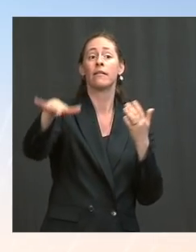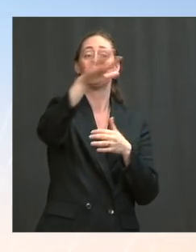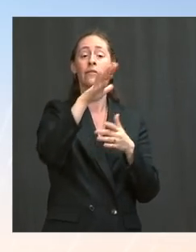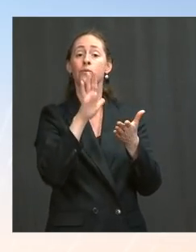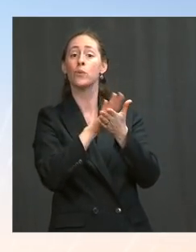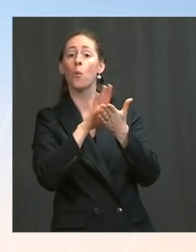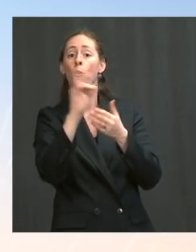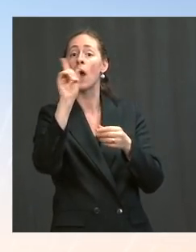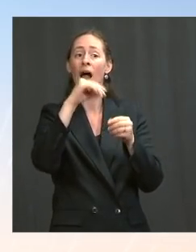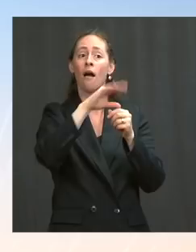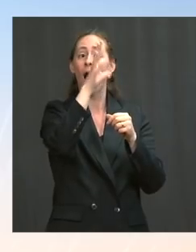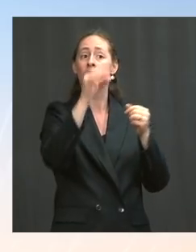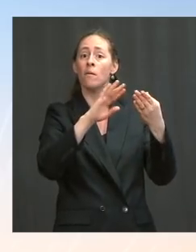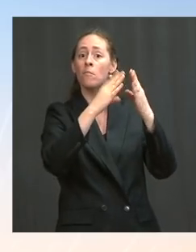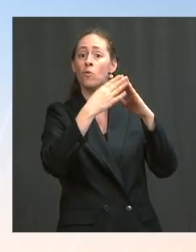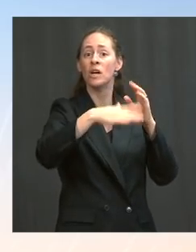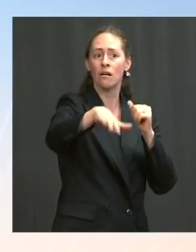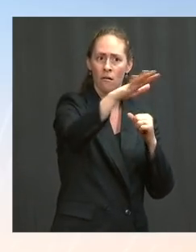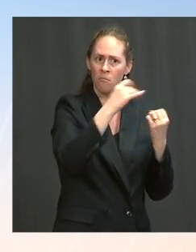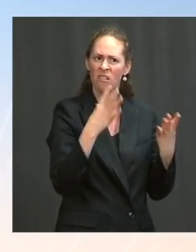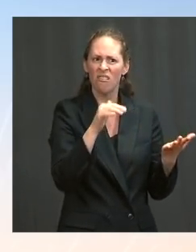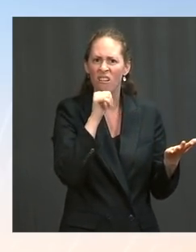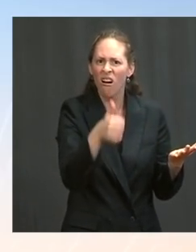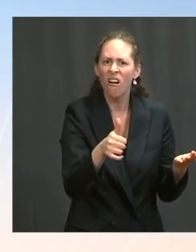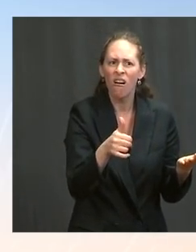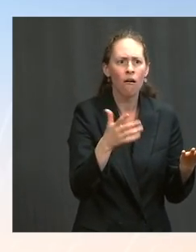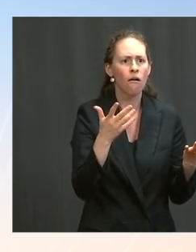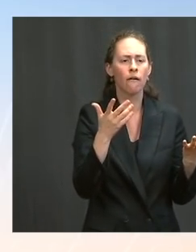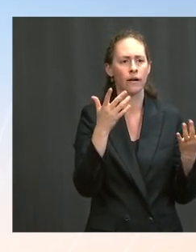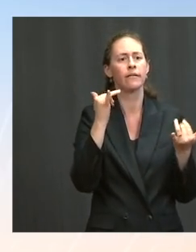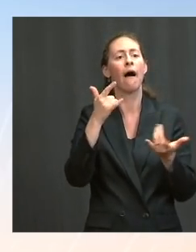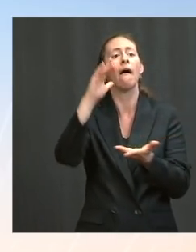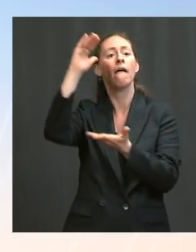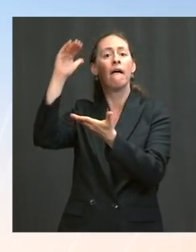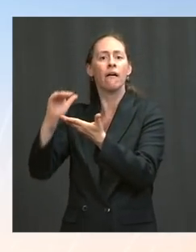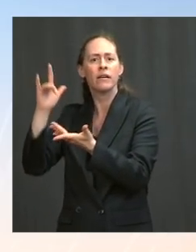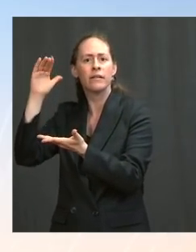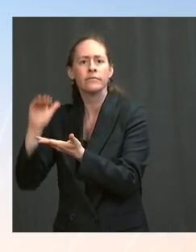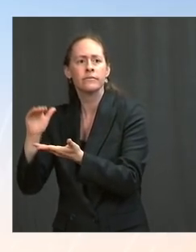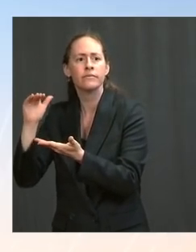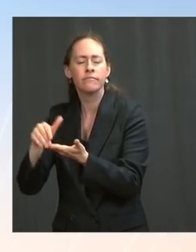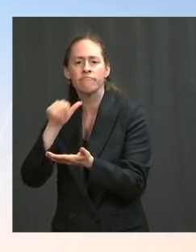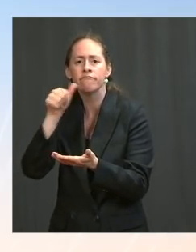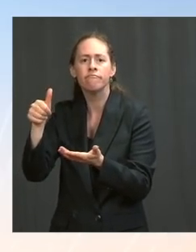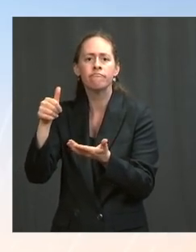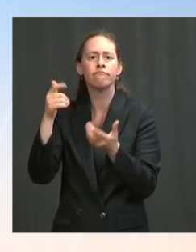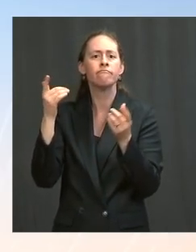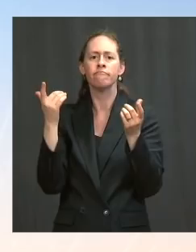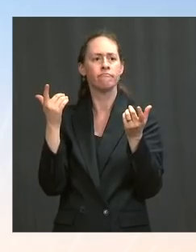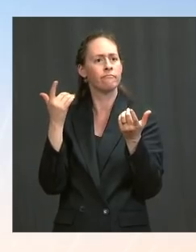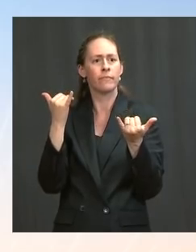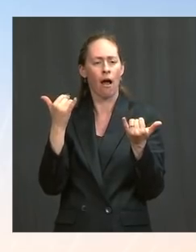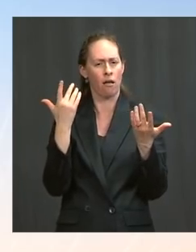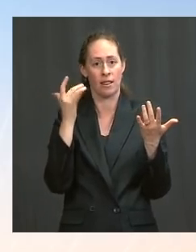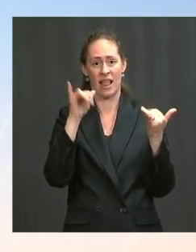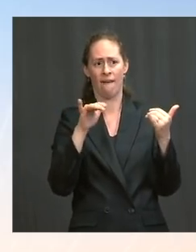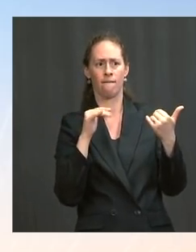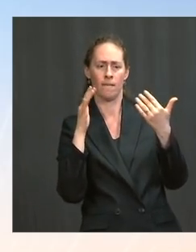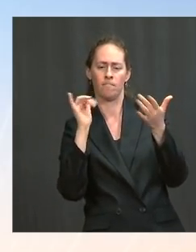and Latino Americans are 15 percent less likely. It will help address that. Also, access to transportation.